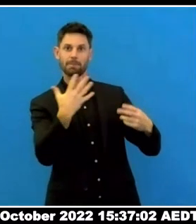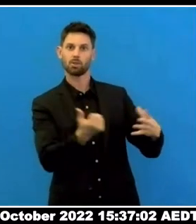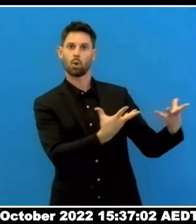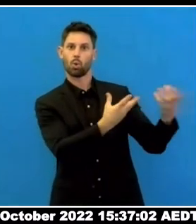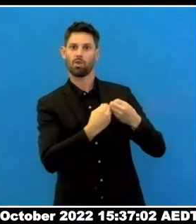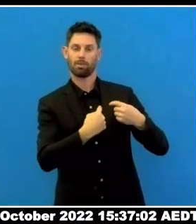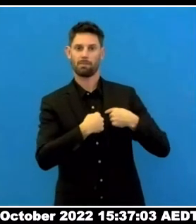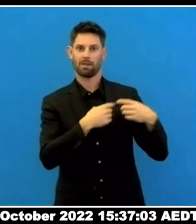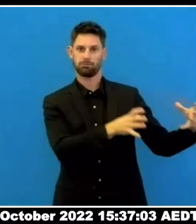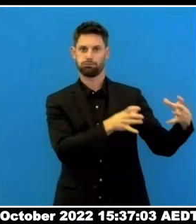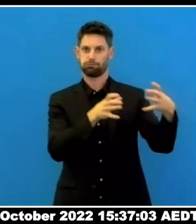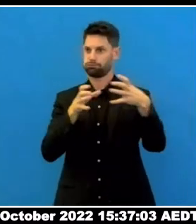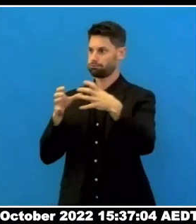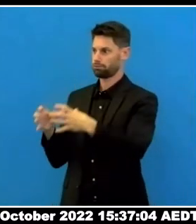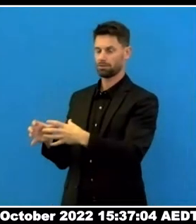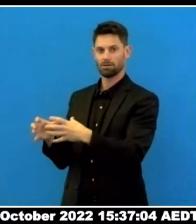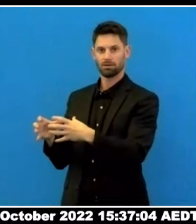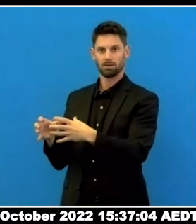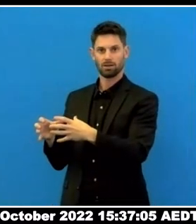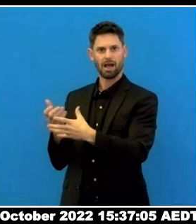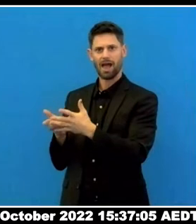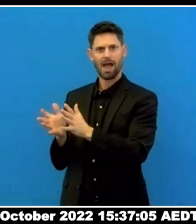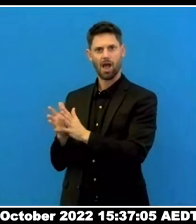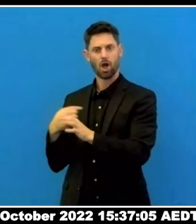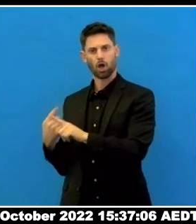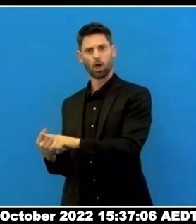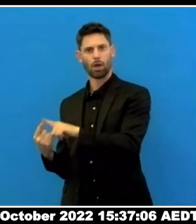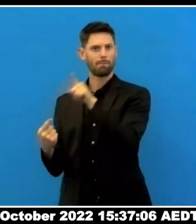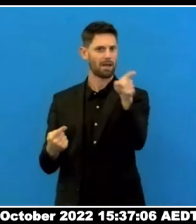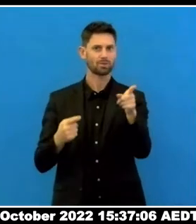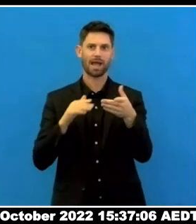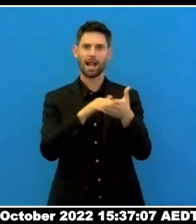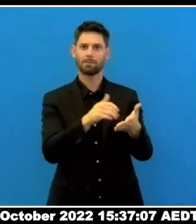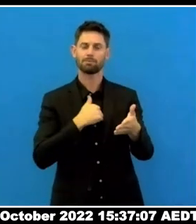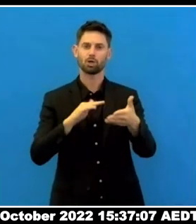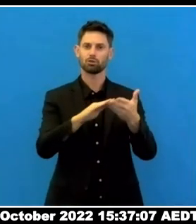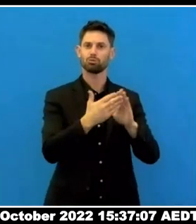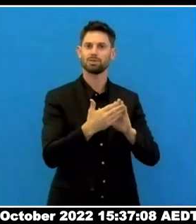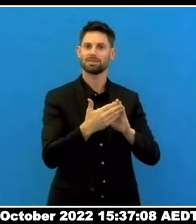There is no chance for me to come back to Shepp and assist the CaLD community with interpreting.